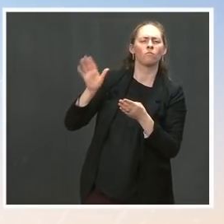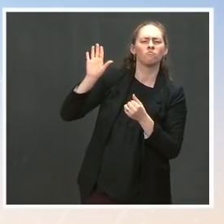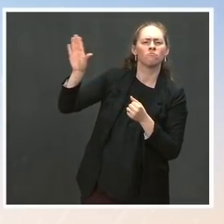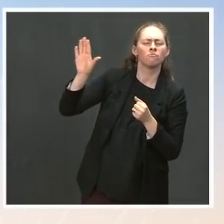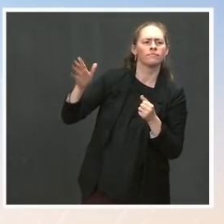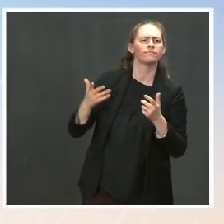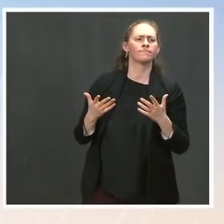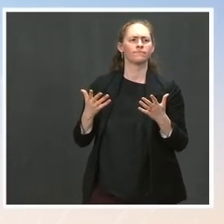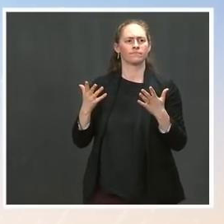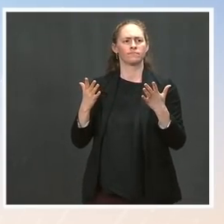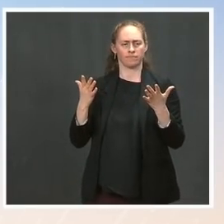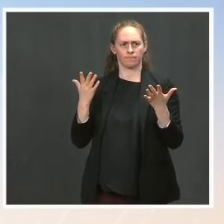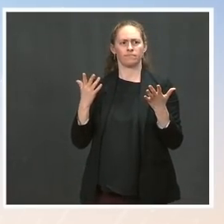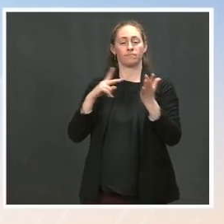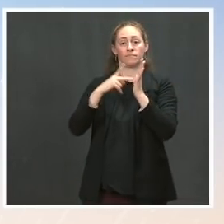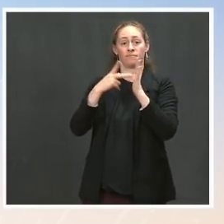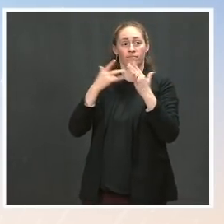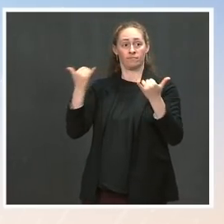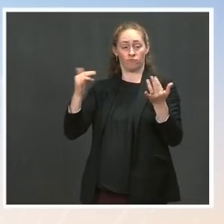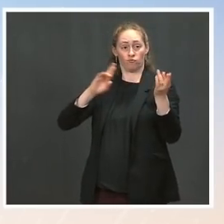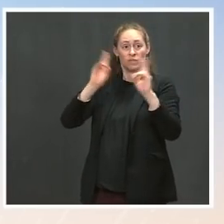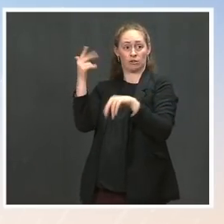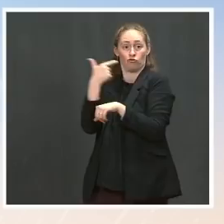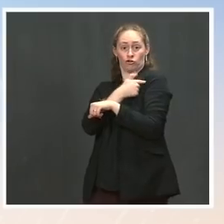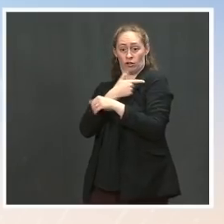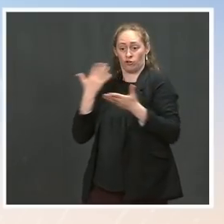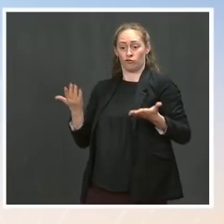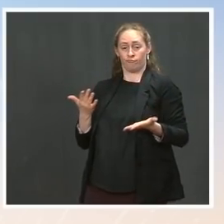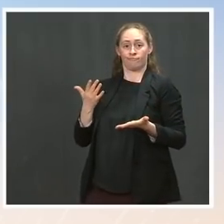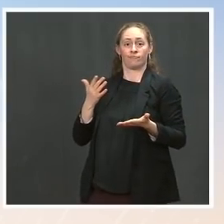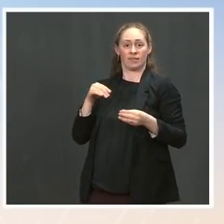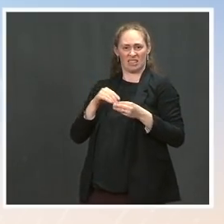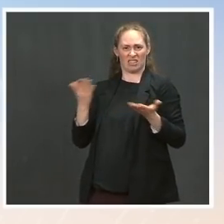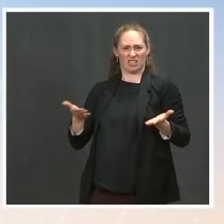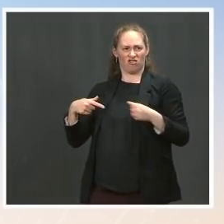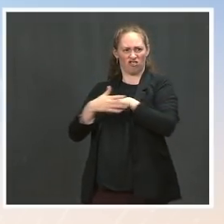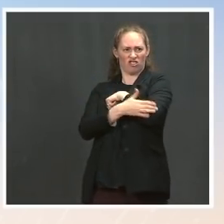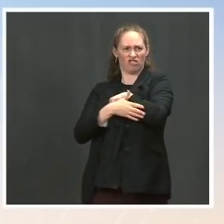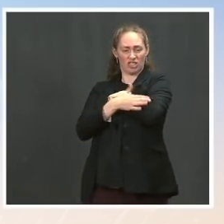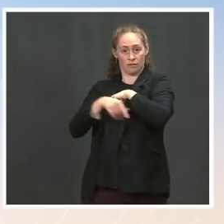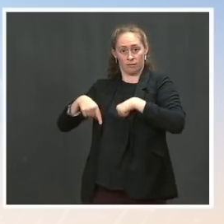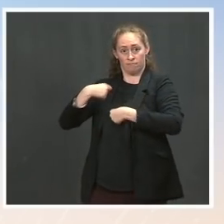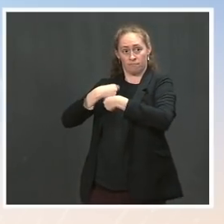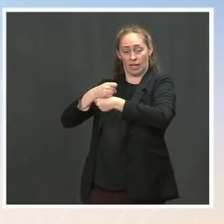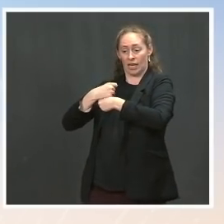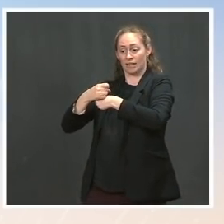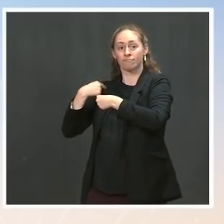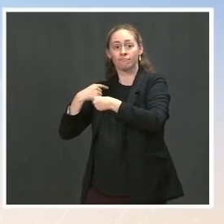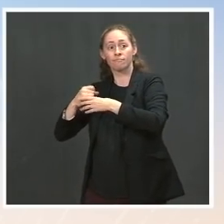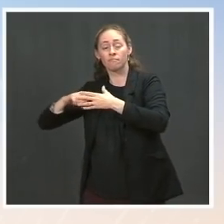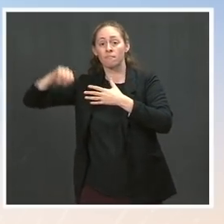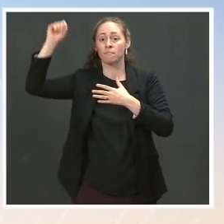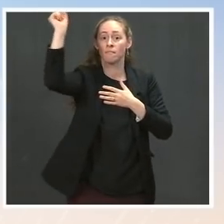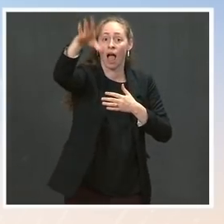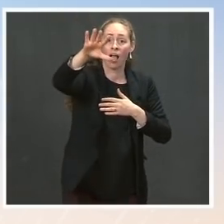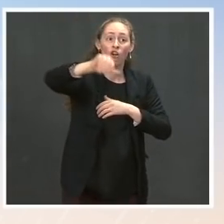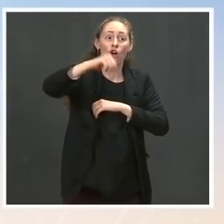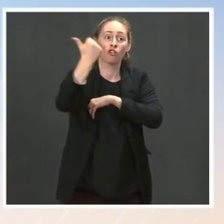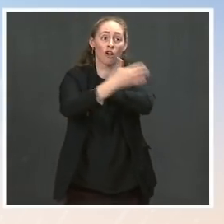but not for the U.S. government. Ms. Psaki: From the companies? The Press: Yeah, correct. So, can the companies sell, export currently as long as they're meeting